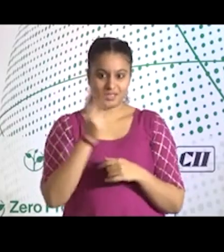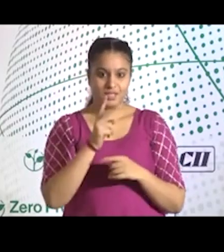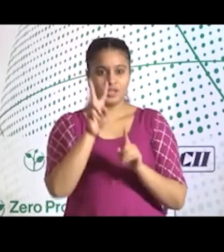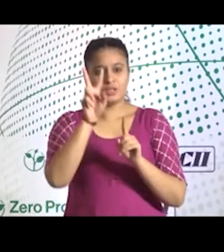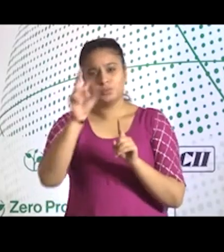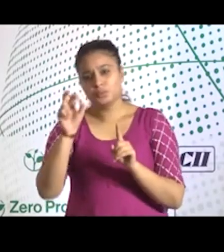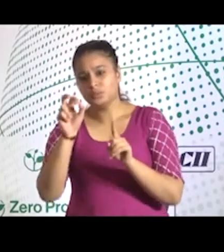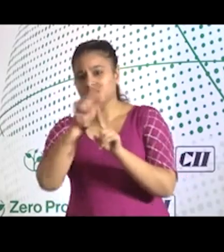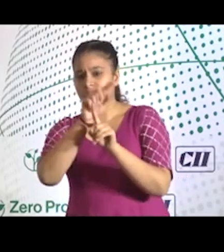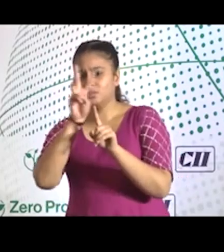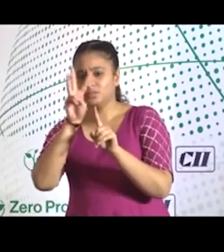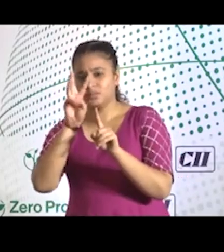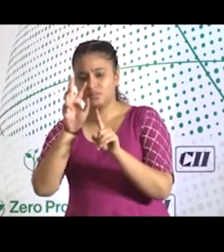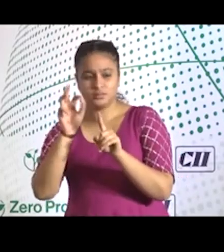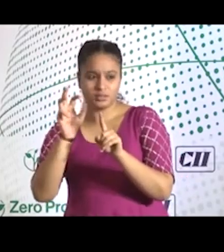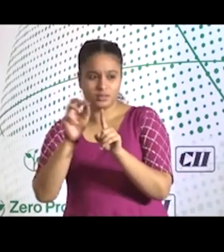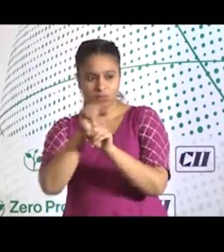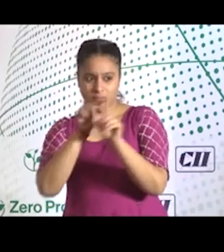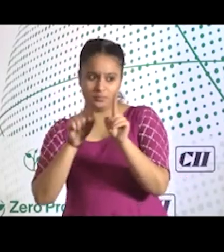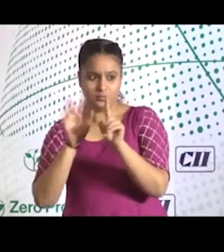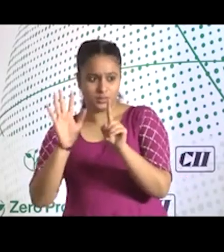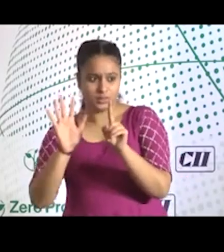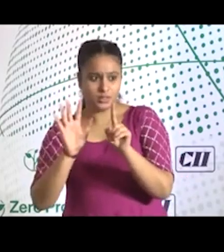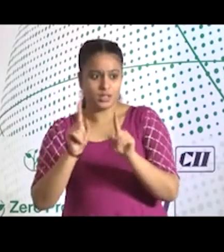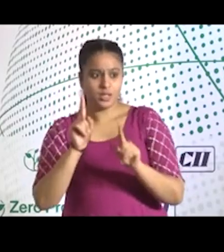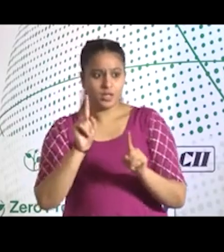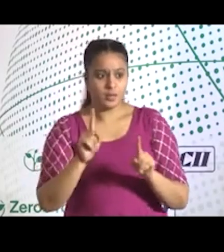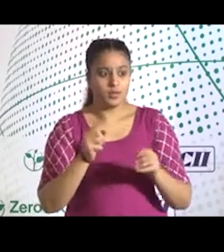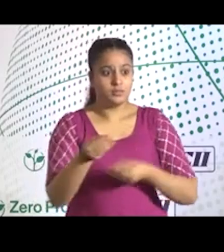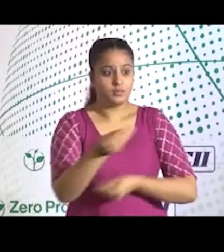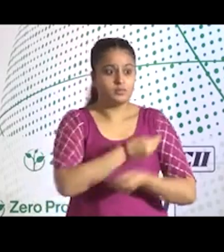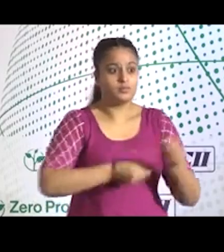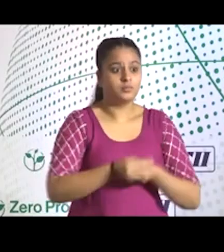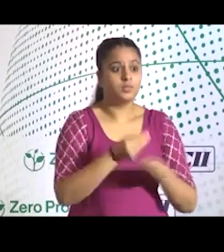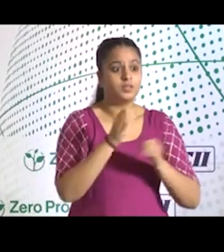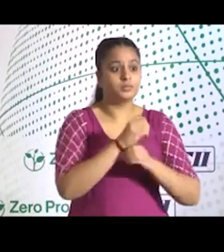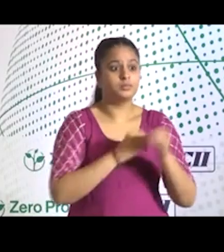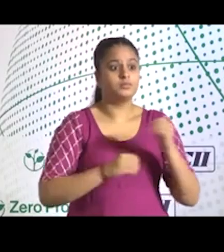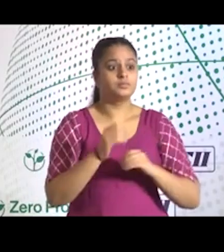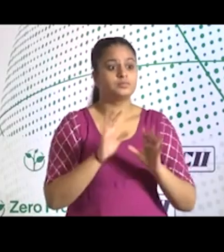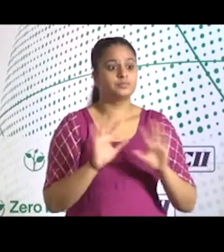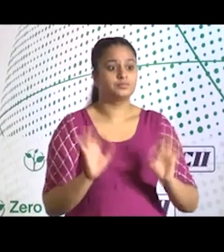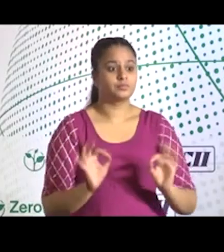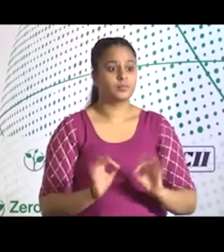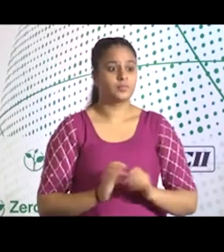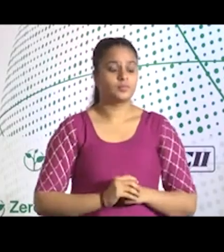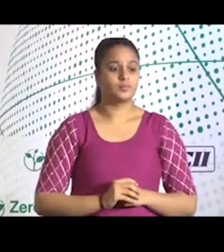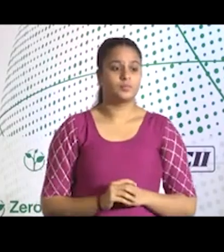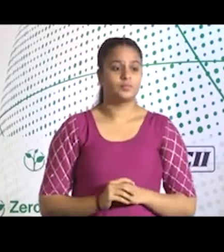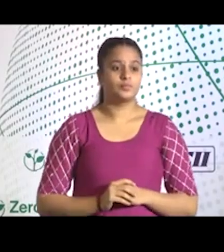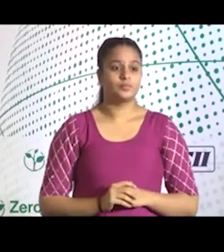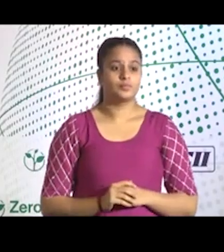In a country where the market share of Android is substantially lower as well. So what's happening here? You know what?